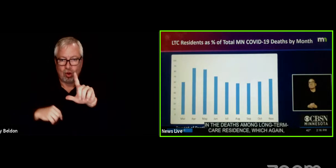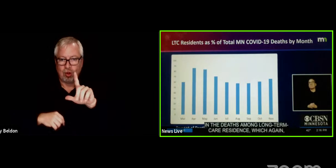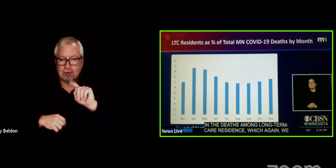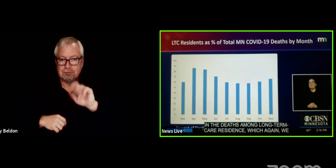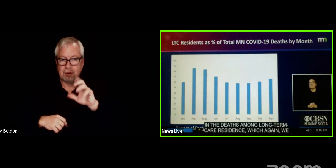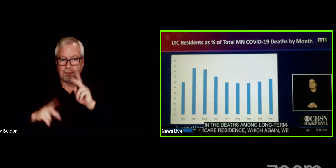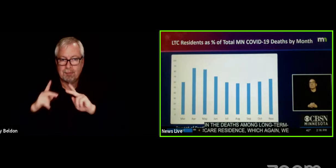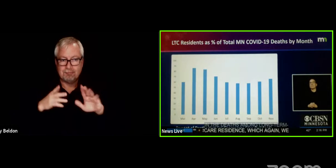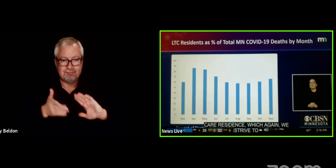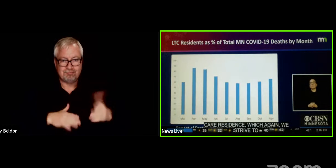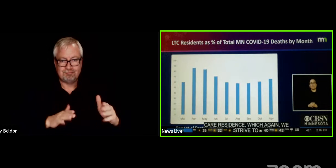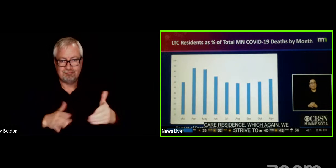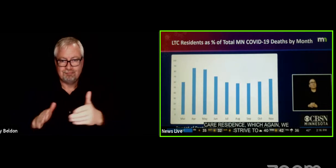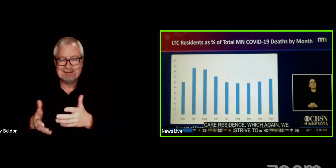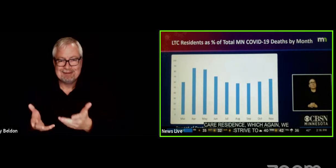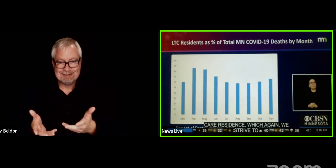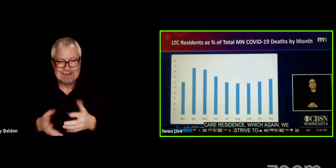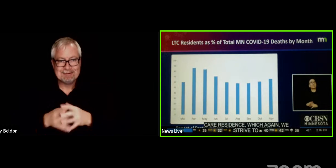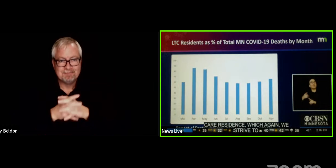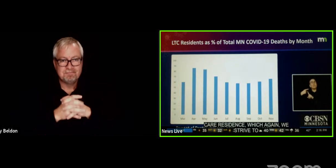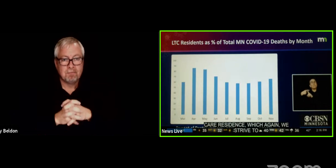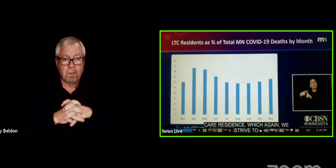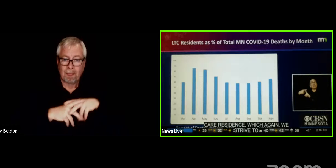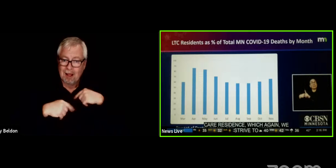A GOOD JOB COLLECTIVELY IN REDUCING LONG-TERM CARE DEATHS